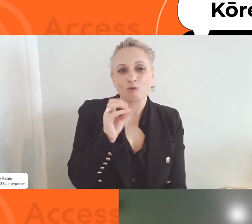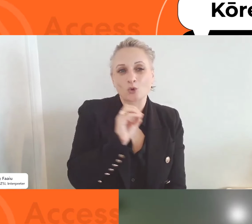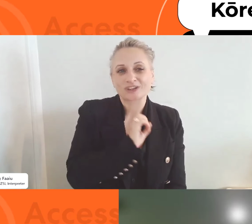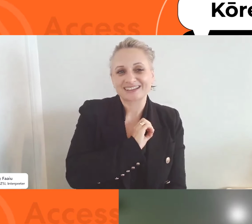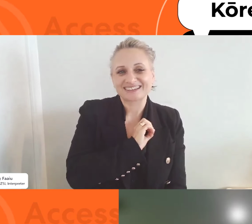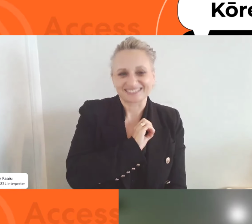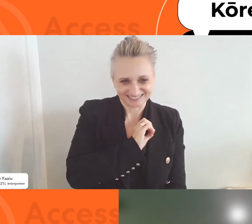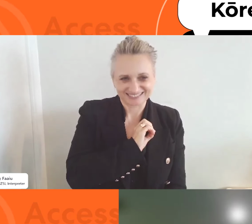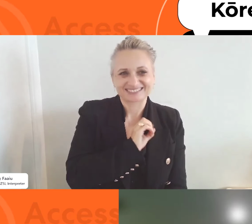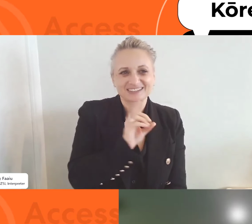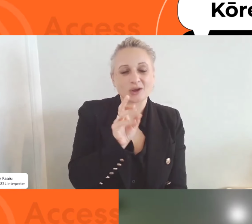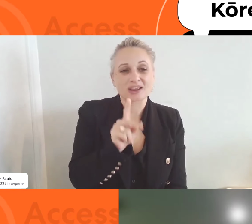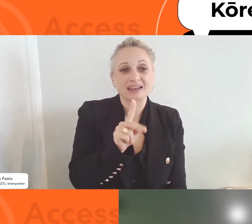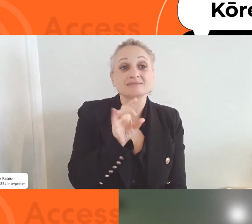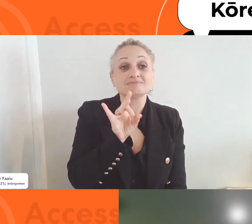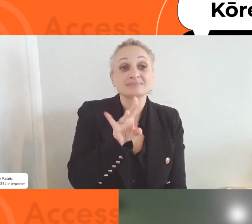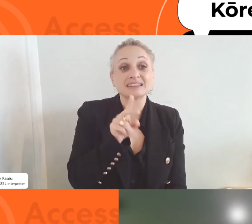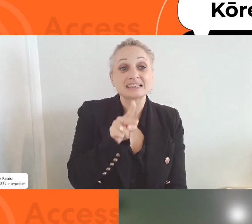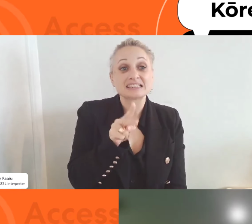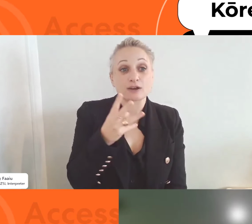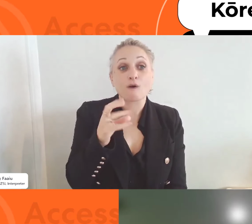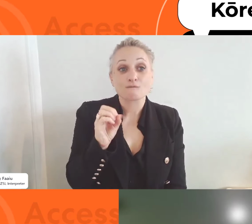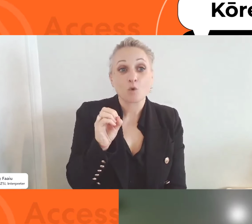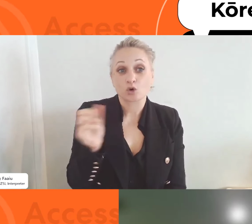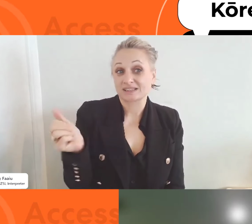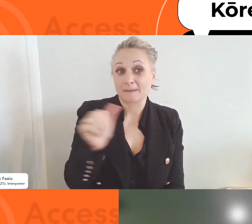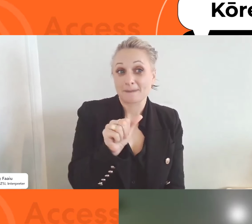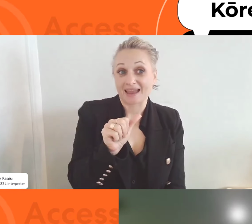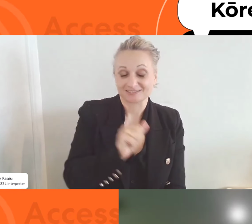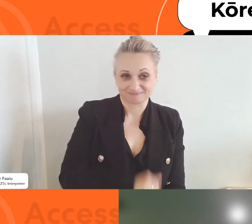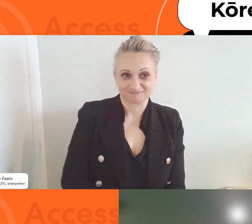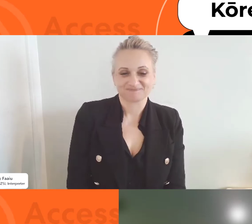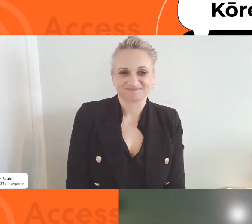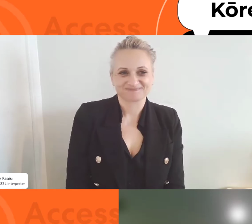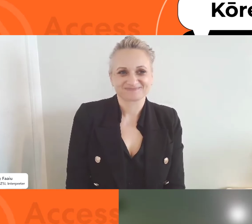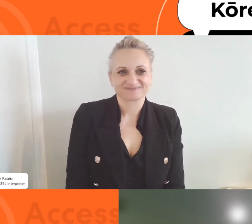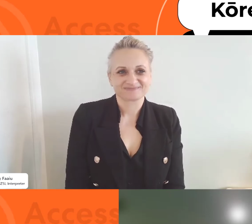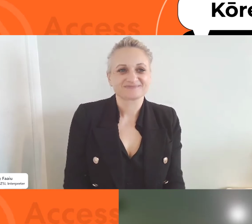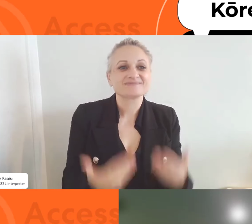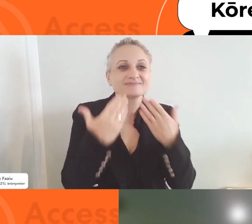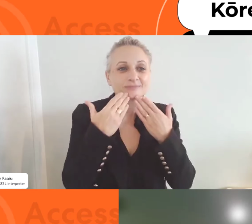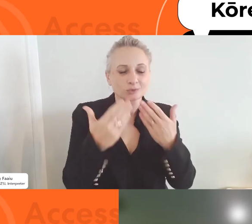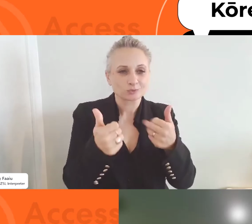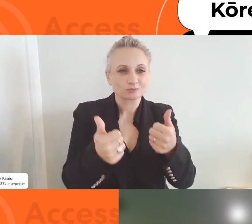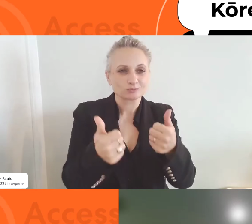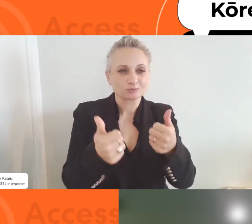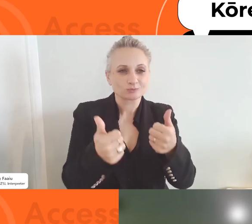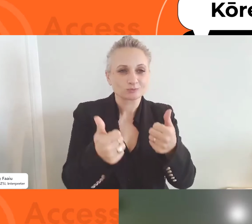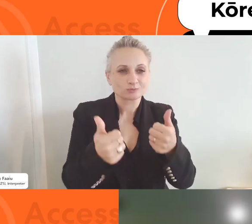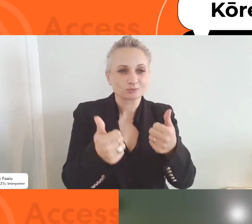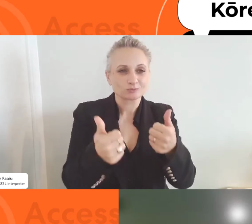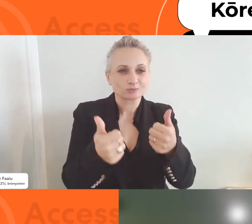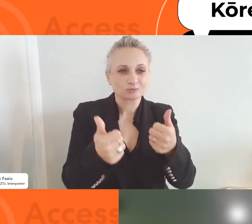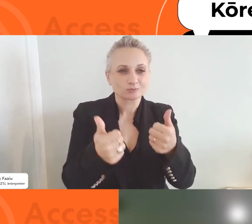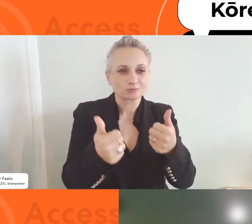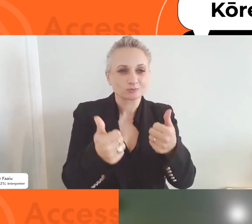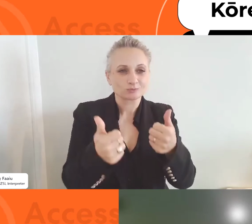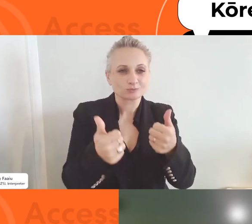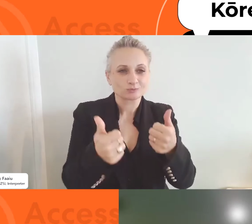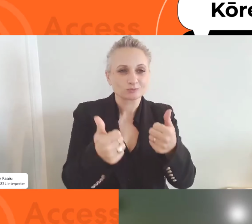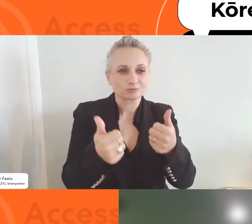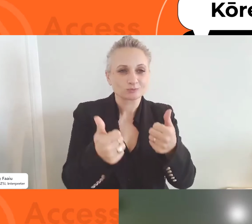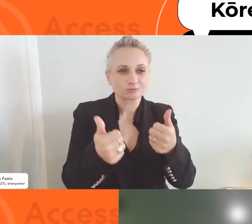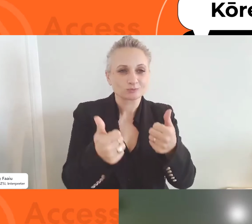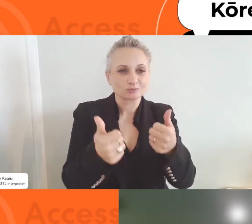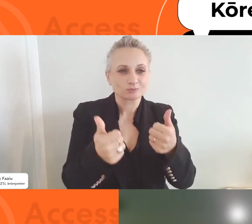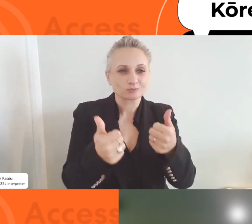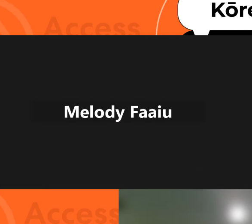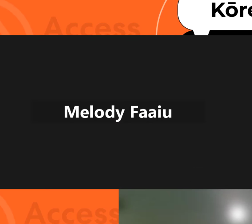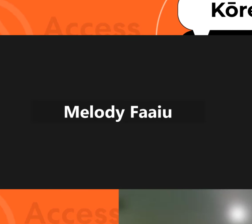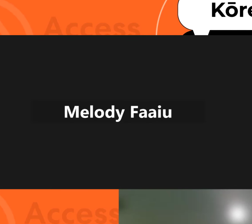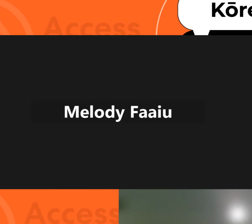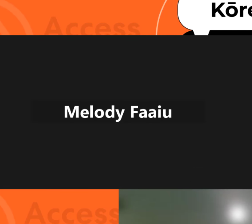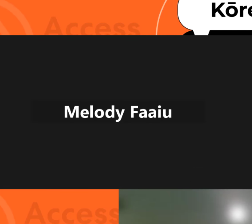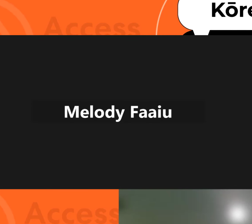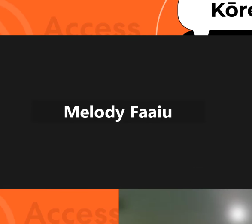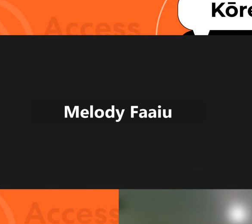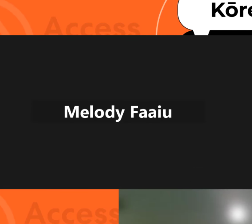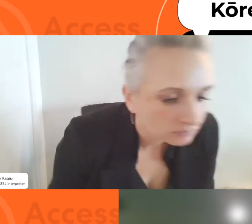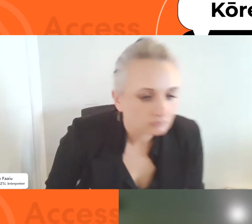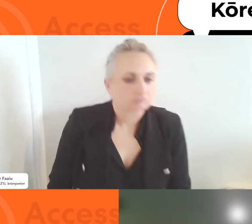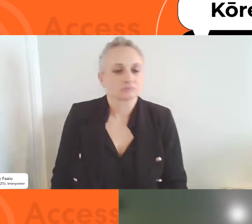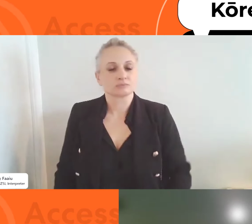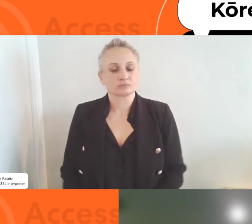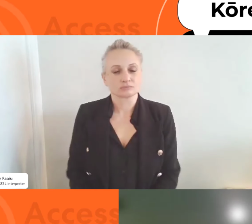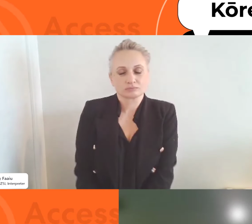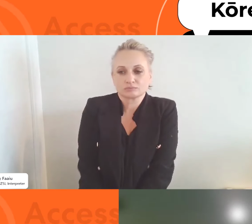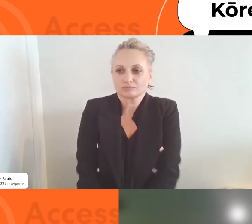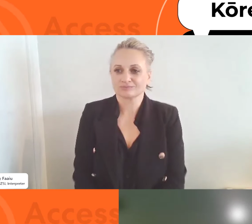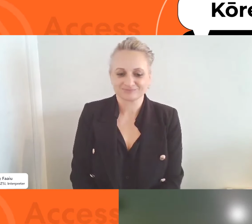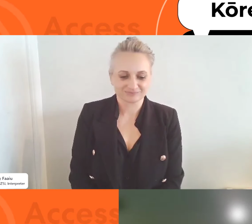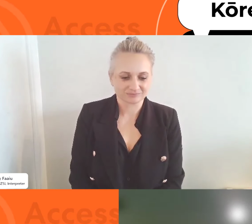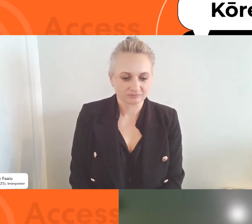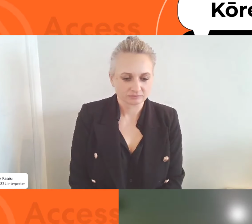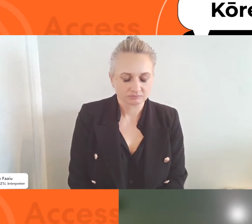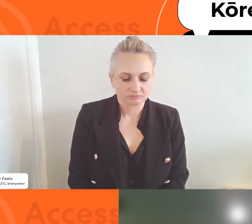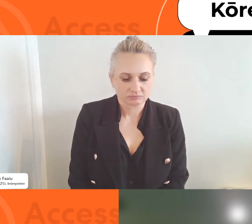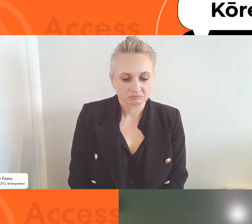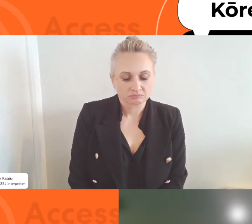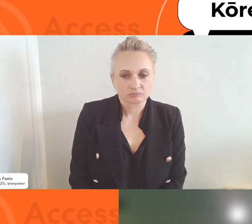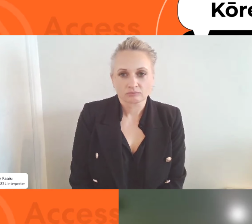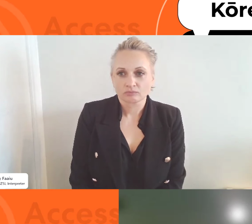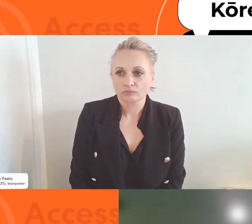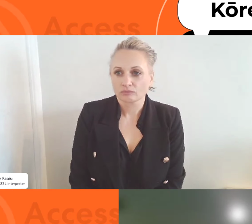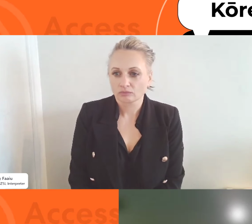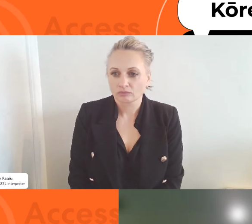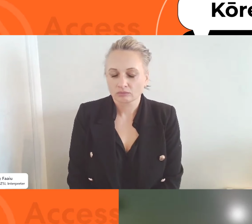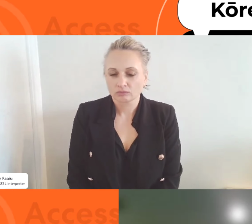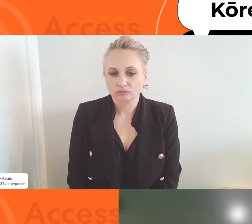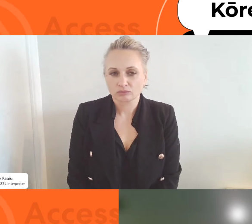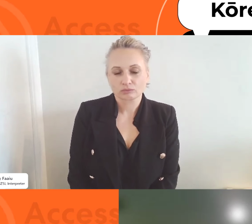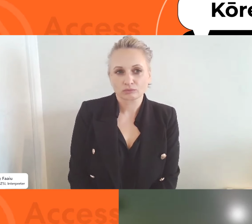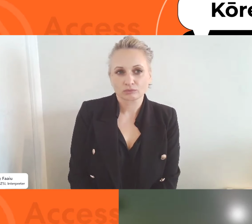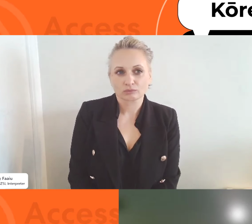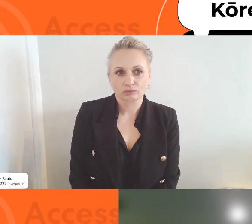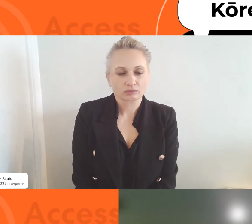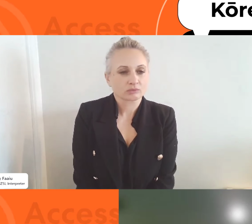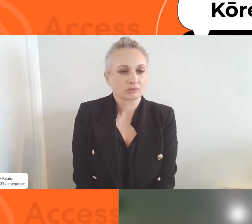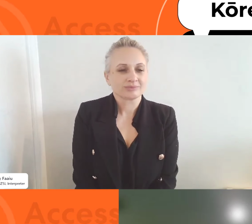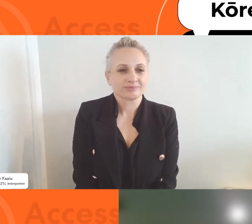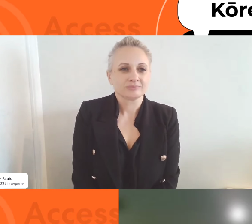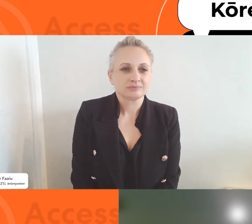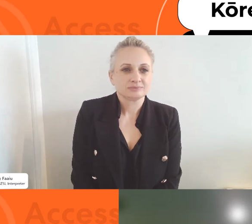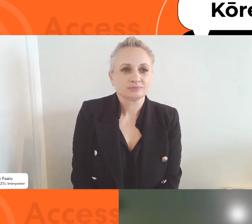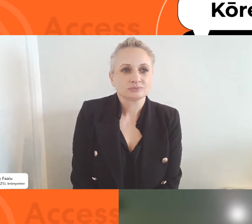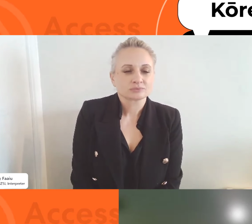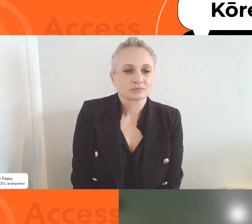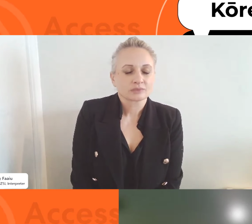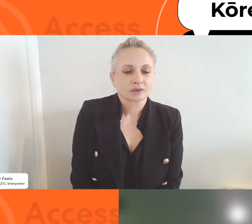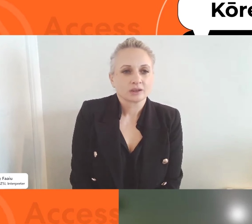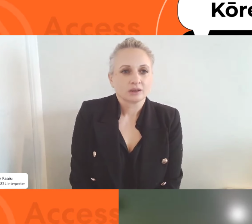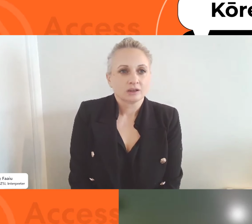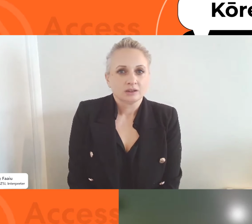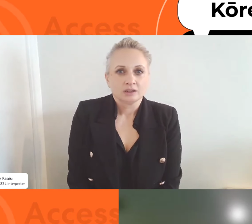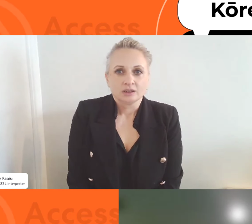thank you. Alright, so returning back 10.40, thank you. (Break taken).